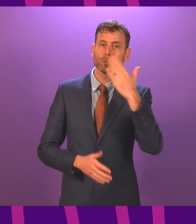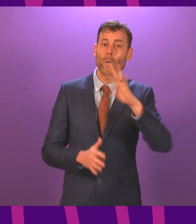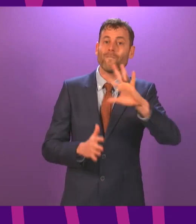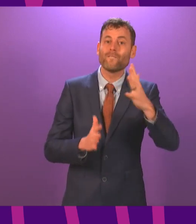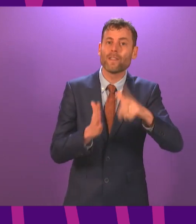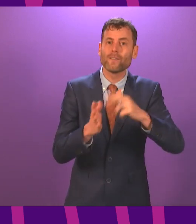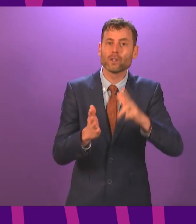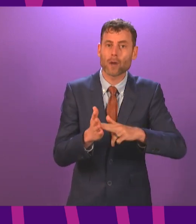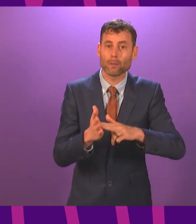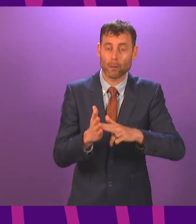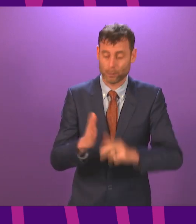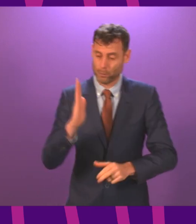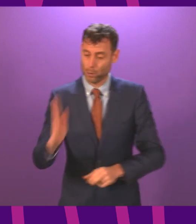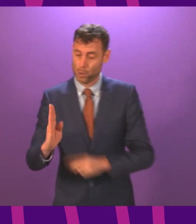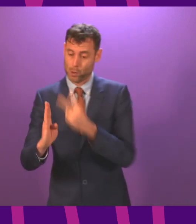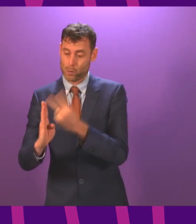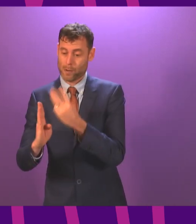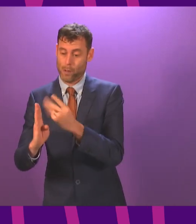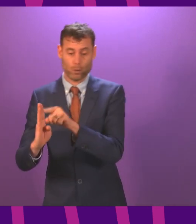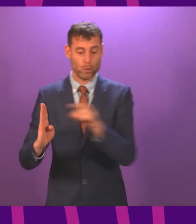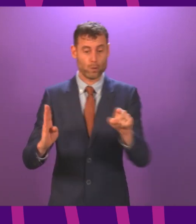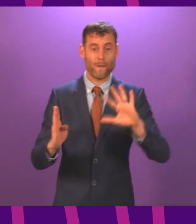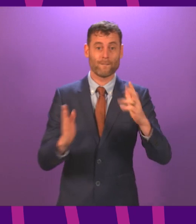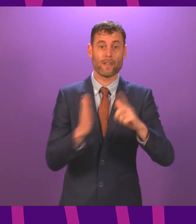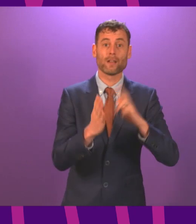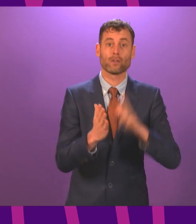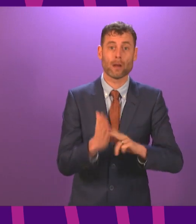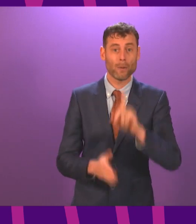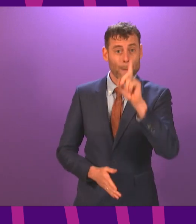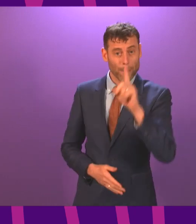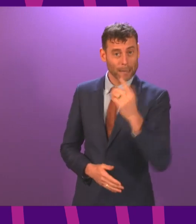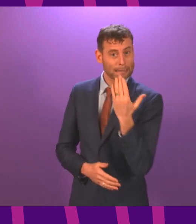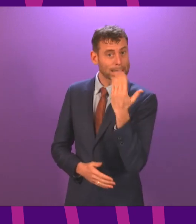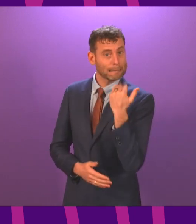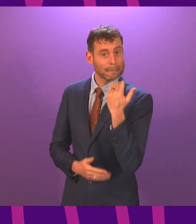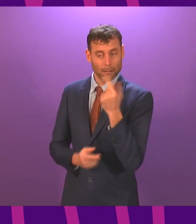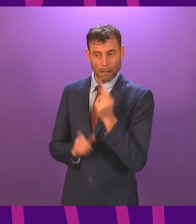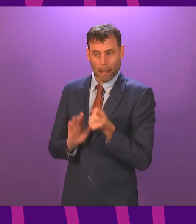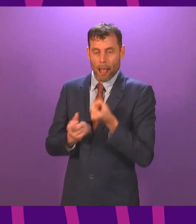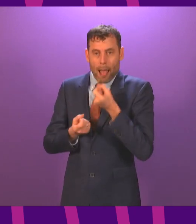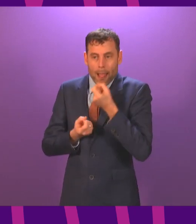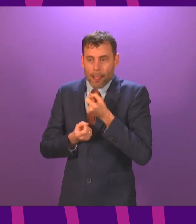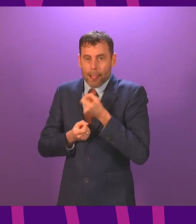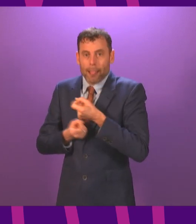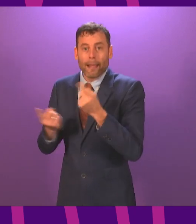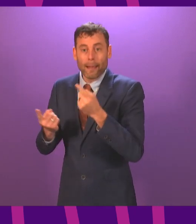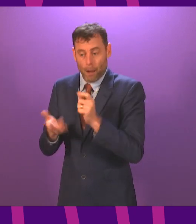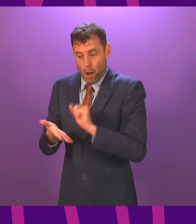on 5 January, but three days ago they awoke to press reports that there could be a nationwide